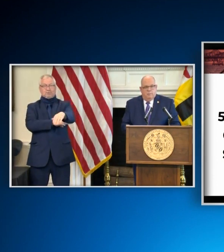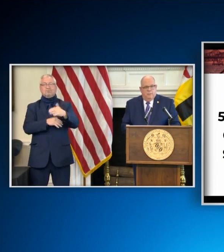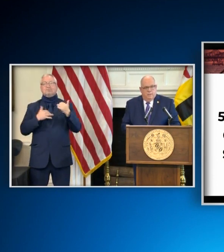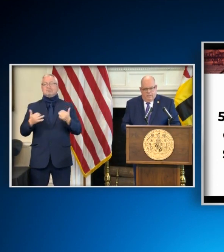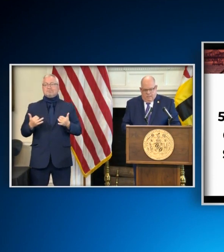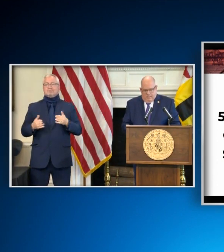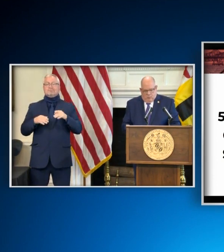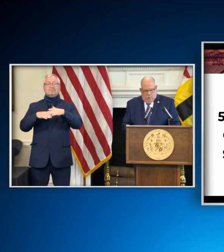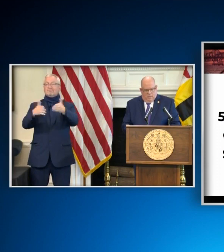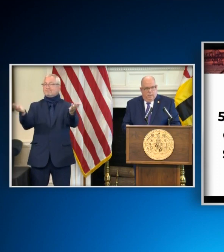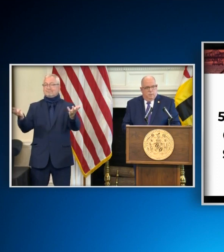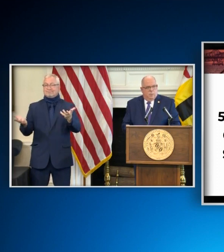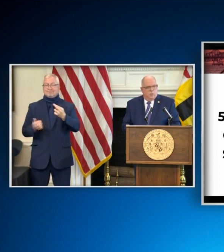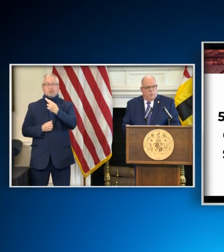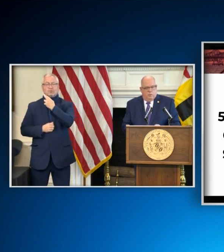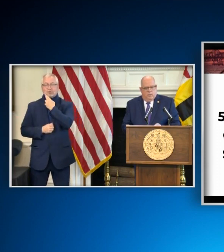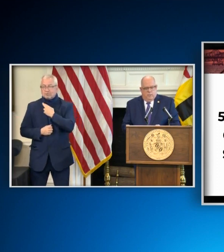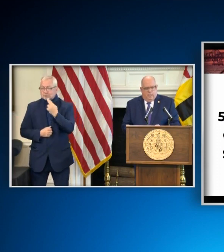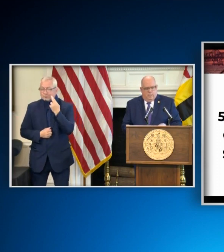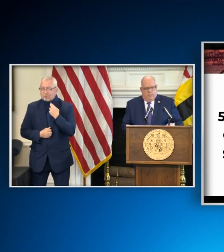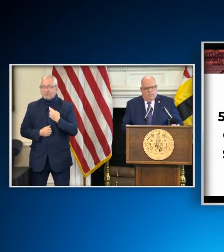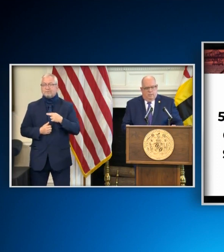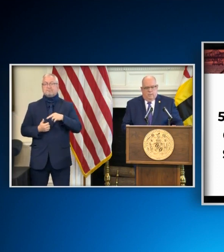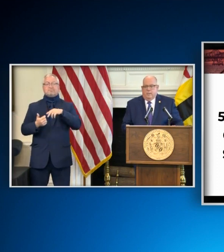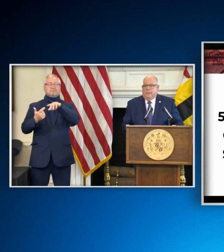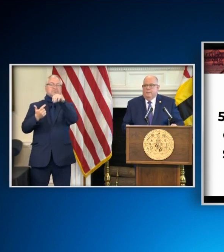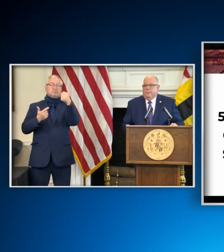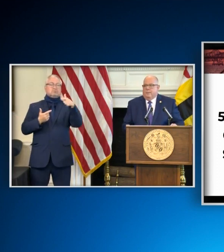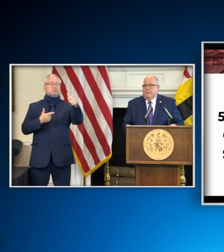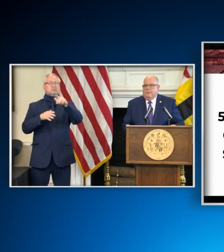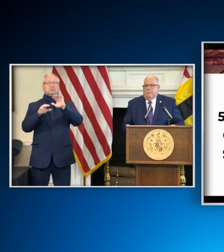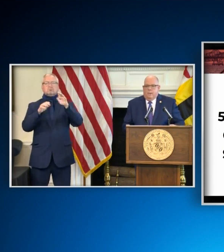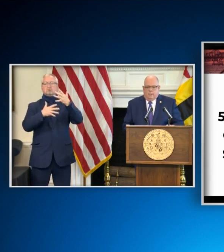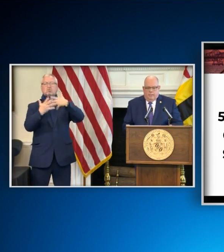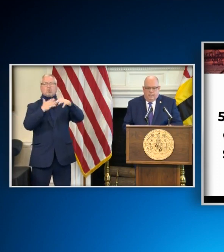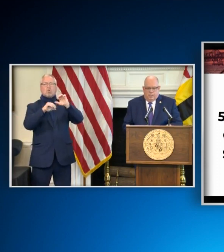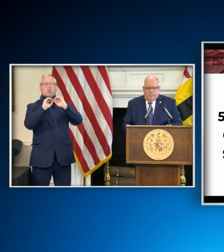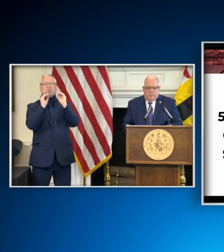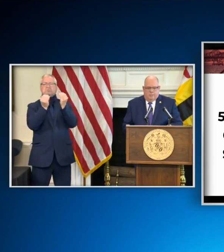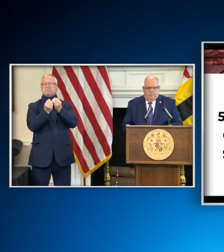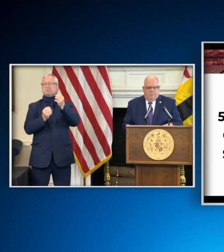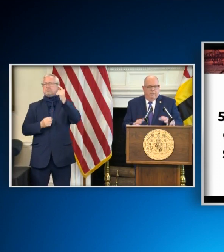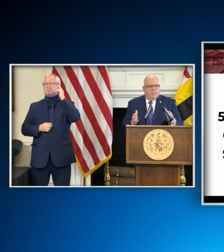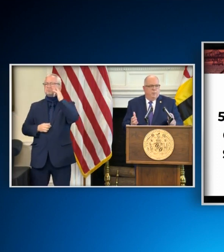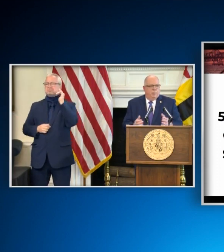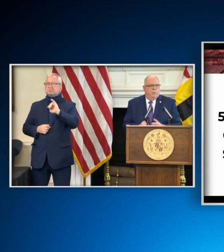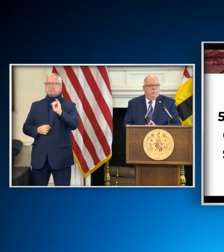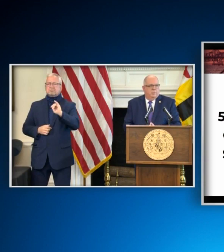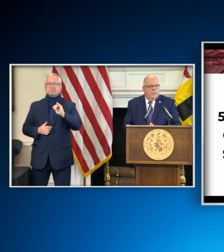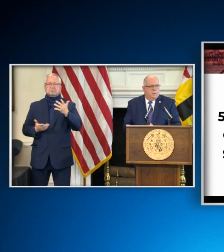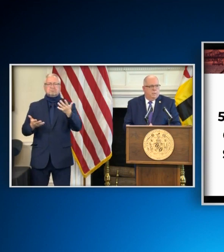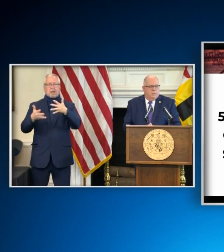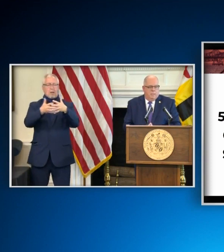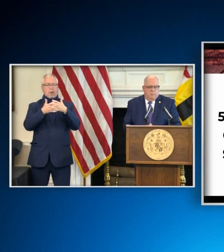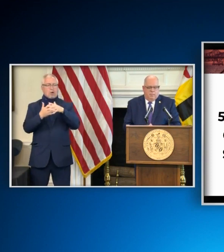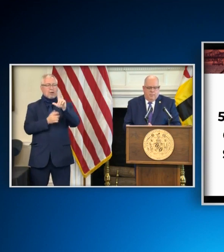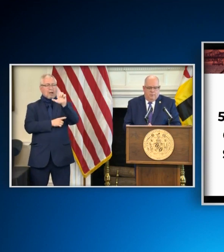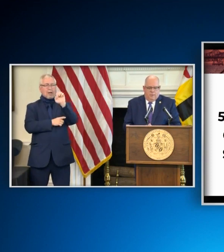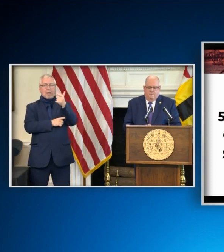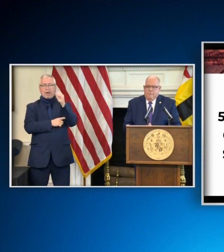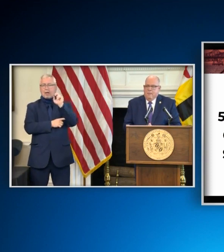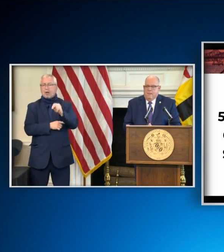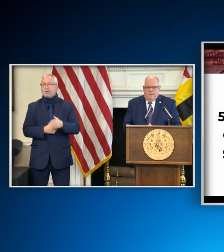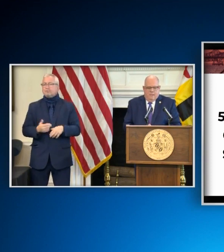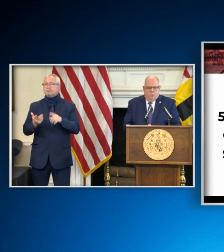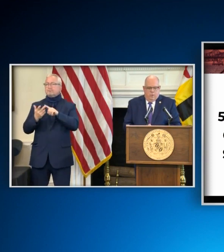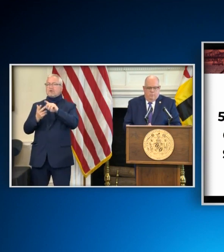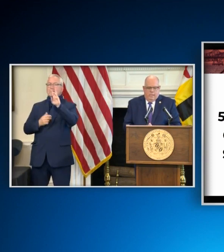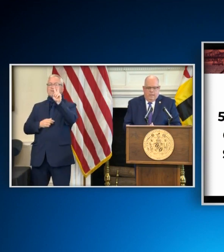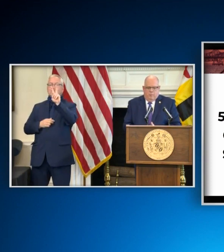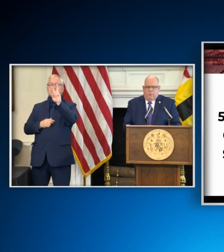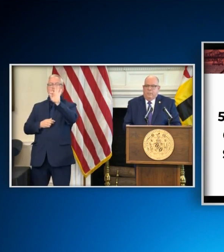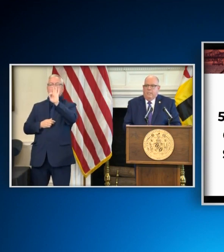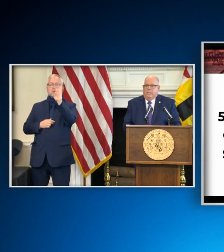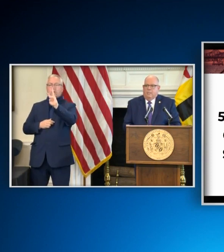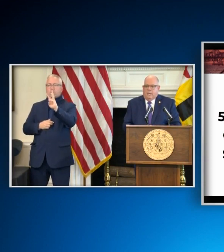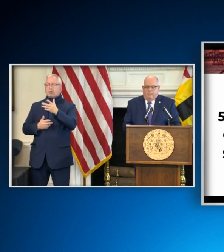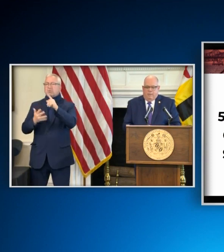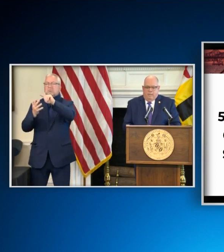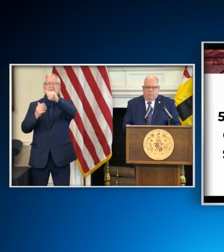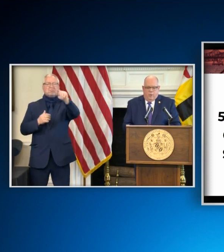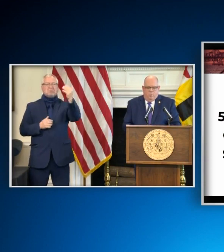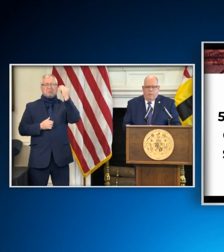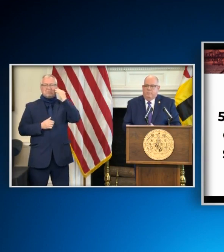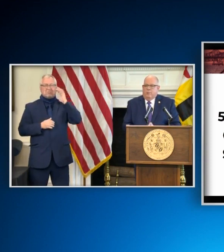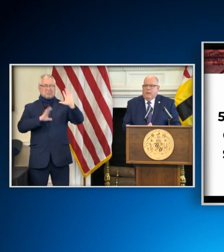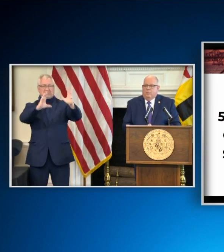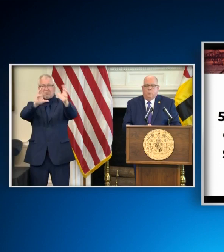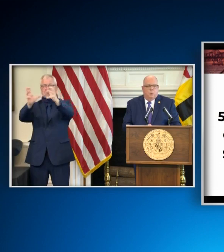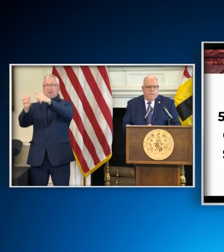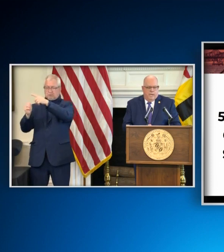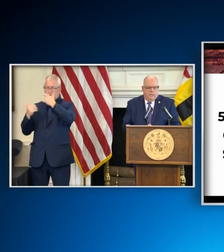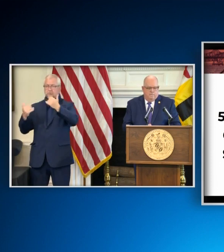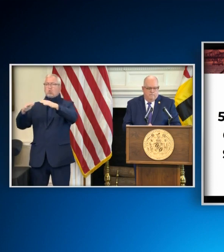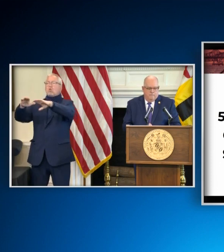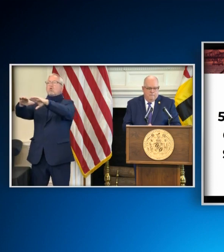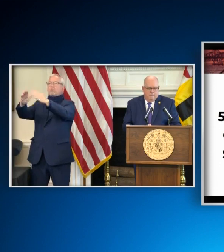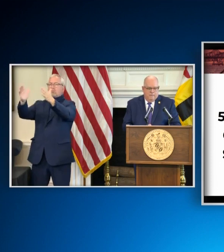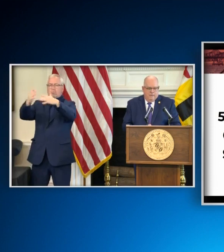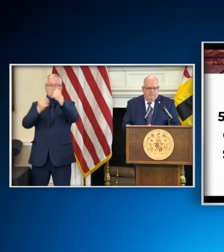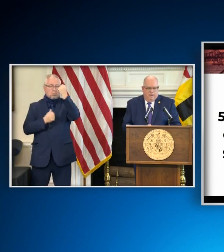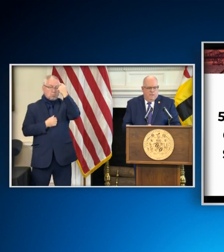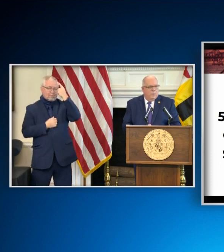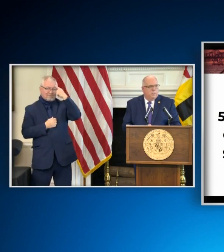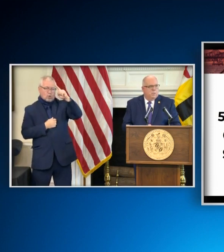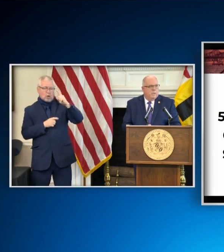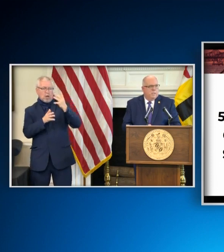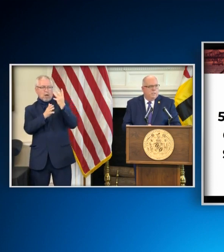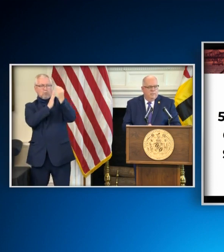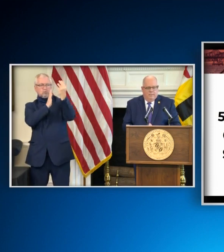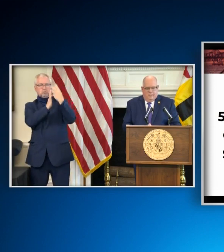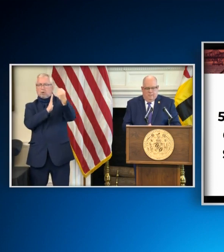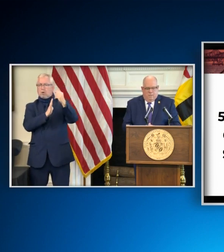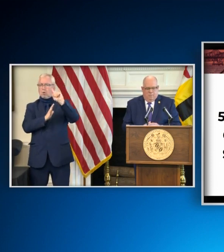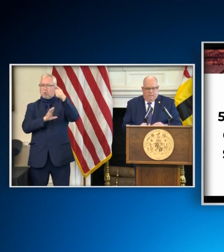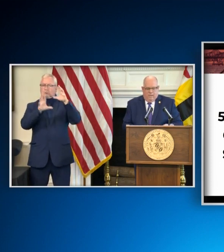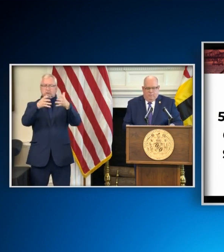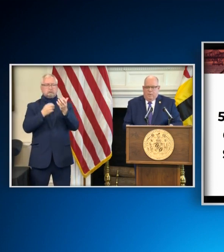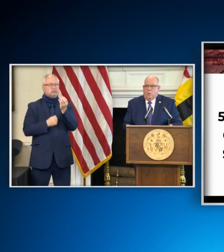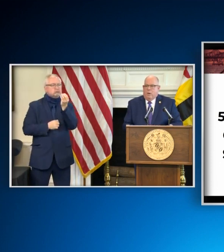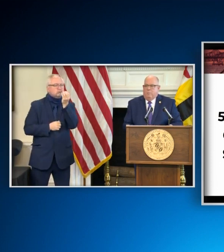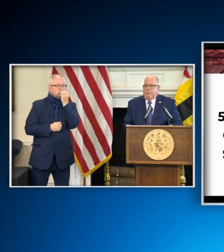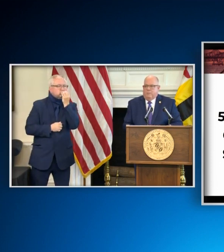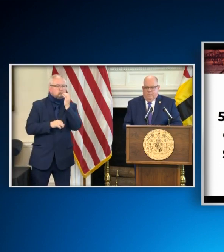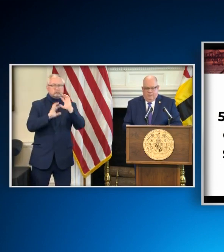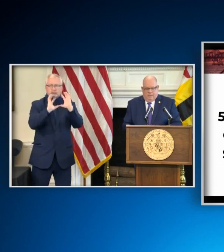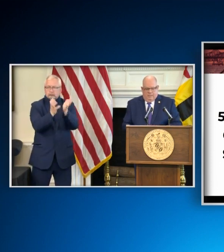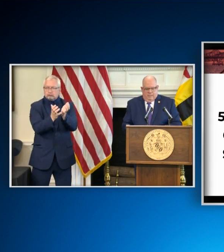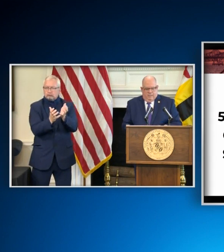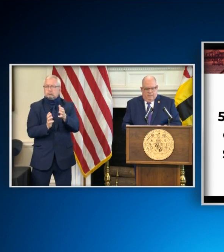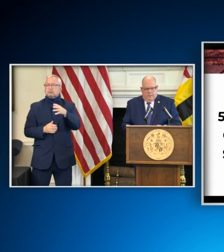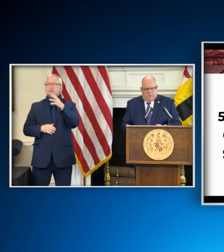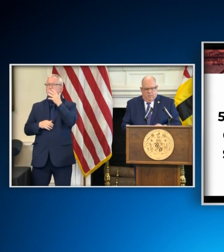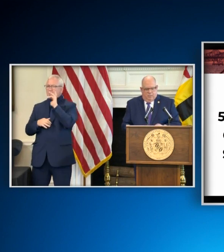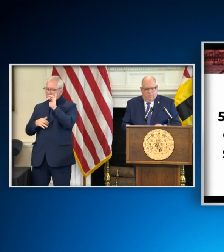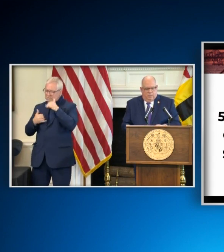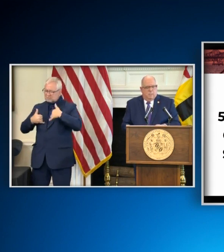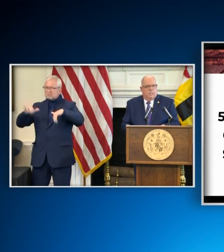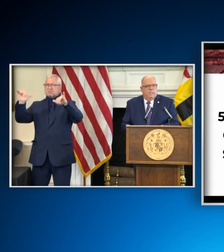EFFECTIVE FRIDAY, MAY 29, AT 5:00 P.M., RESTAURANTS, AS WELL AS SOCIAL ORGANIZATIONS, SUCH AS THE AMERICAN LAY-INS, VFW’S OR ELSE CLUBS, ETC. -- AMERICAN LEGIONS, ETC., WILL BE ABLE TO